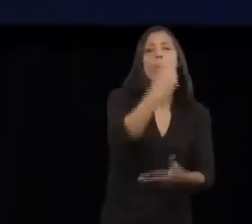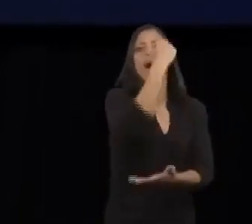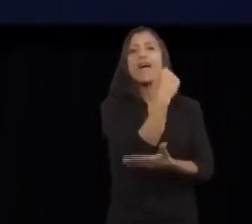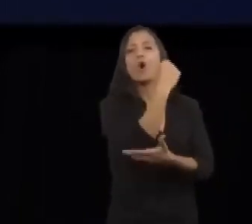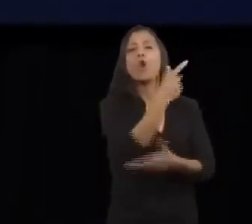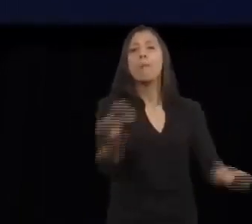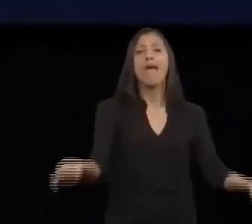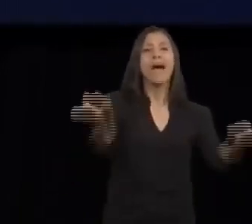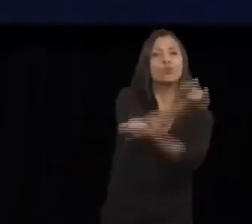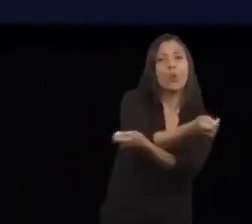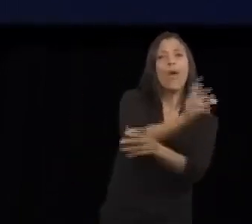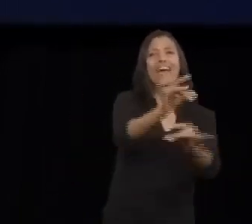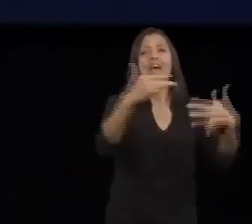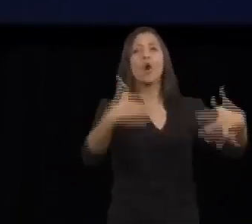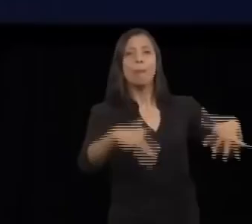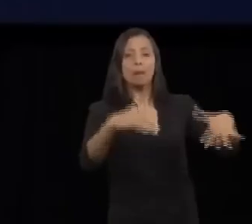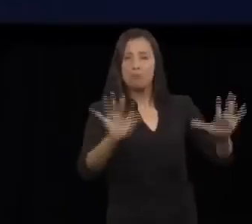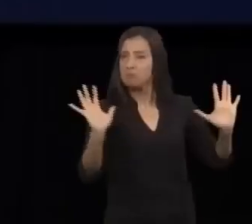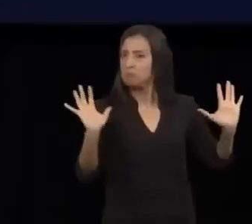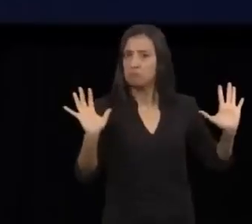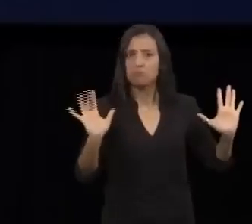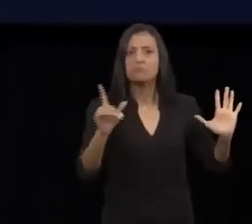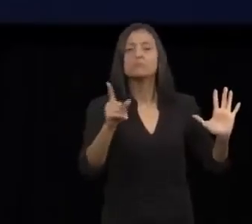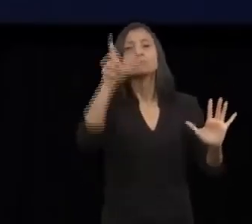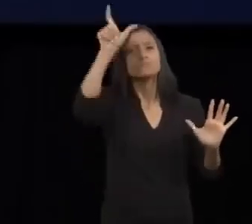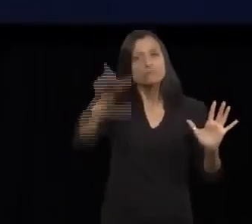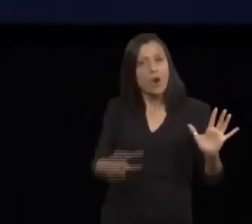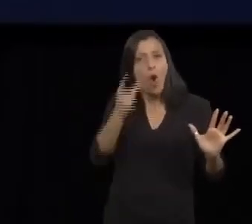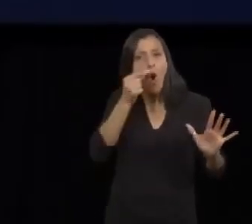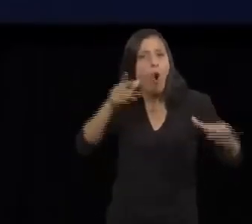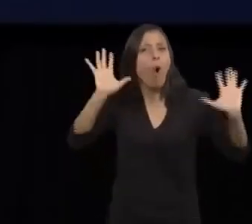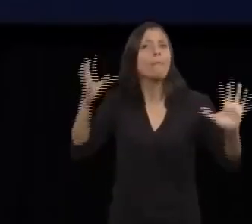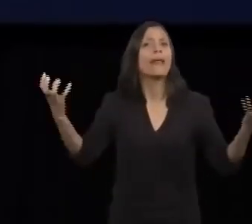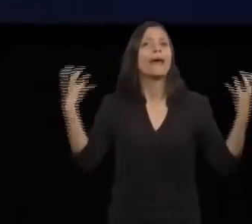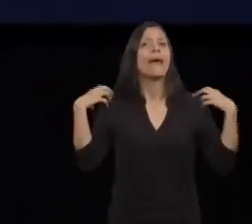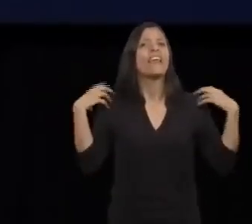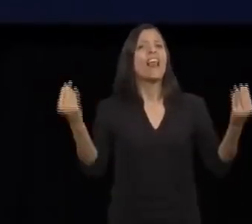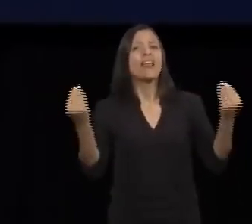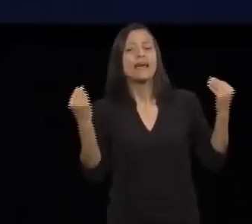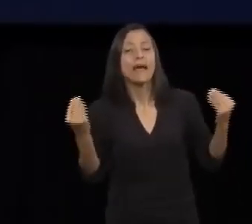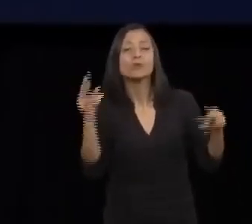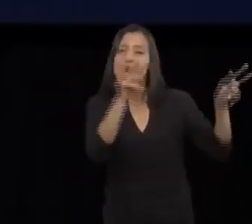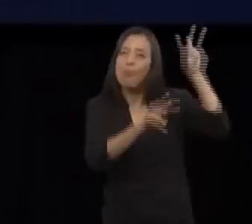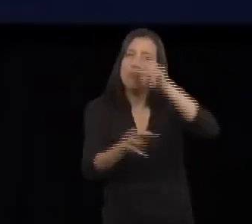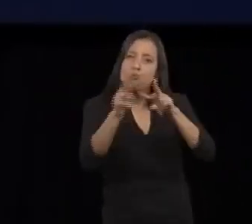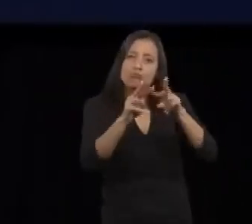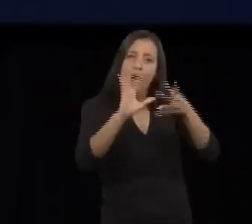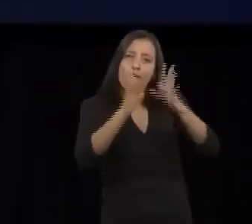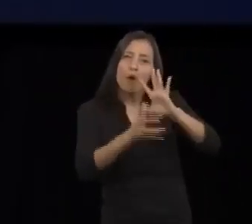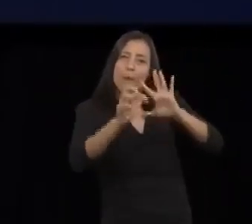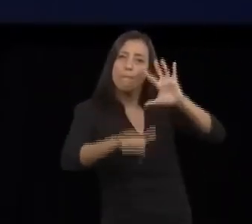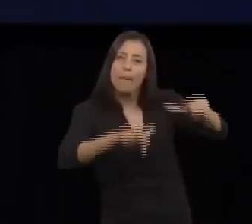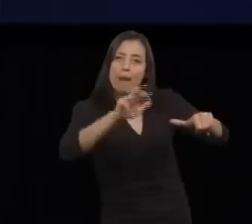let's say, in those terms. What did he do? He looked for a way to carry out the exchanges.